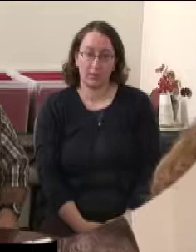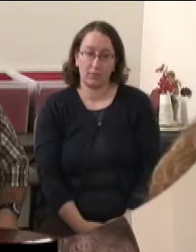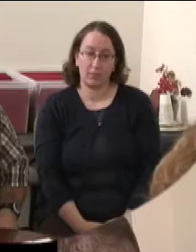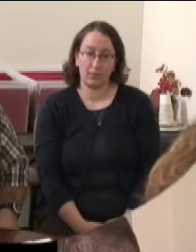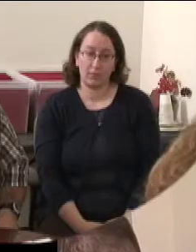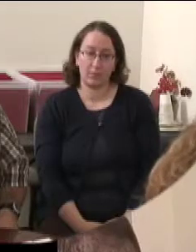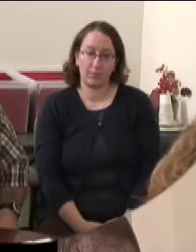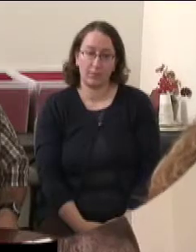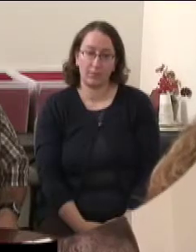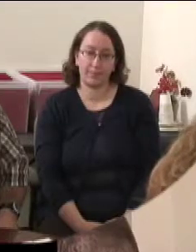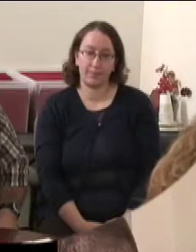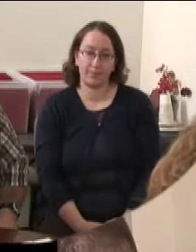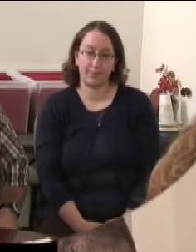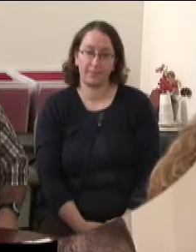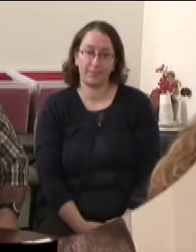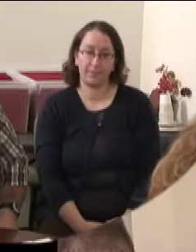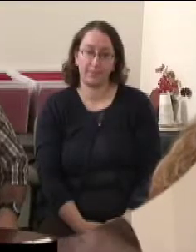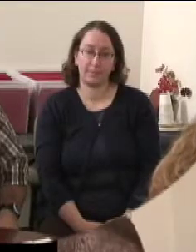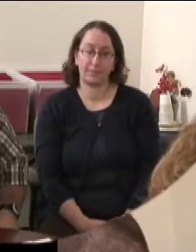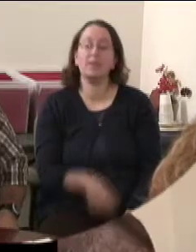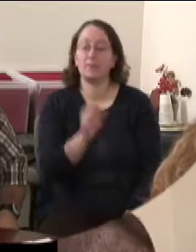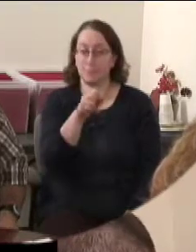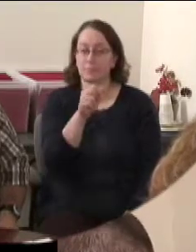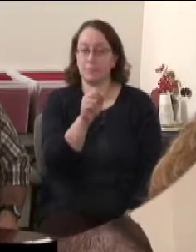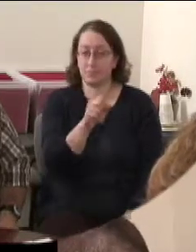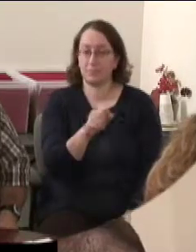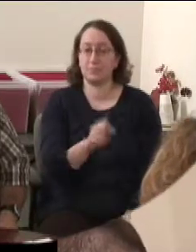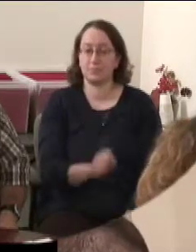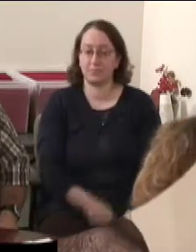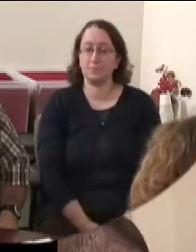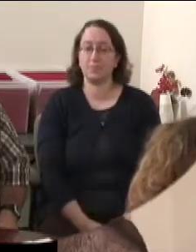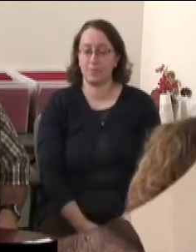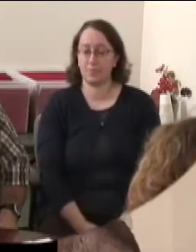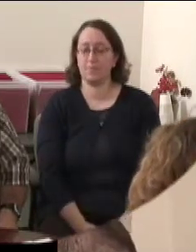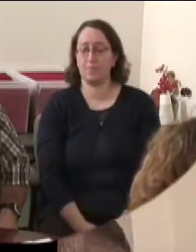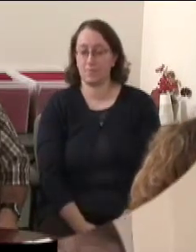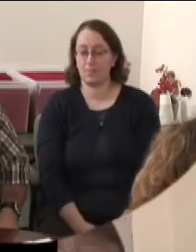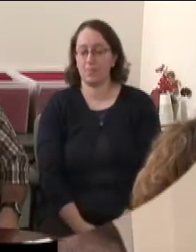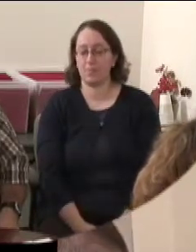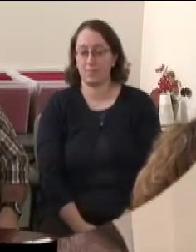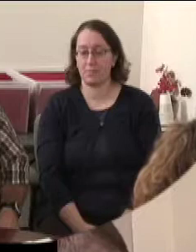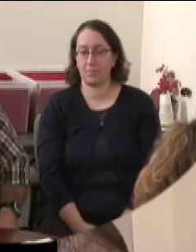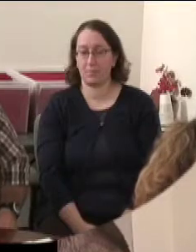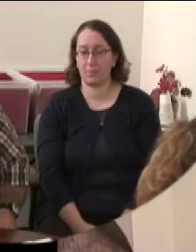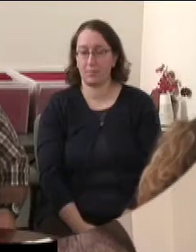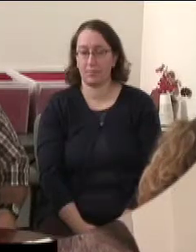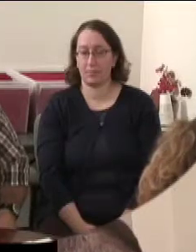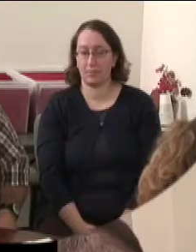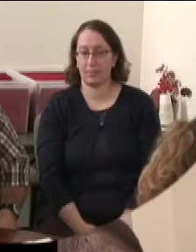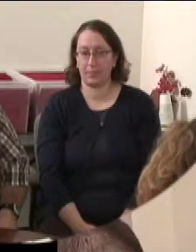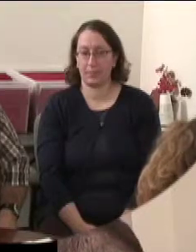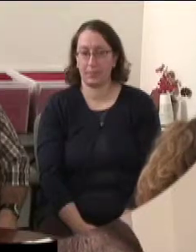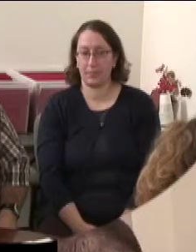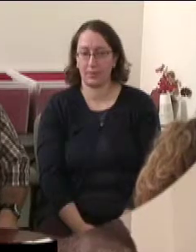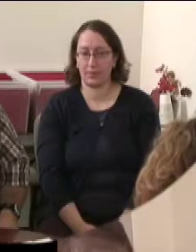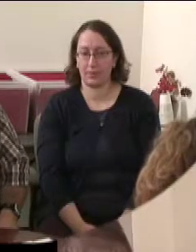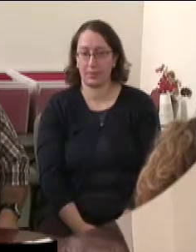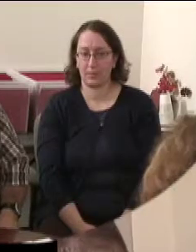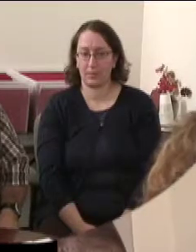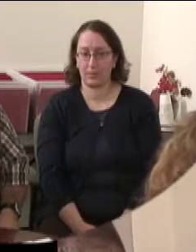you do know she has worked other positions. Steven: Yes. Kelly: In another capacity. Steven: Yes. Kelly: Now, tell me about her disability issue.